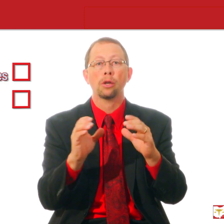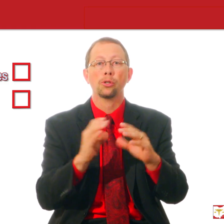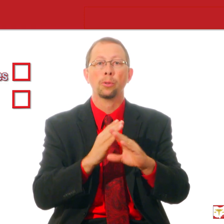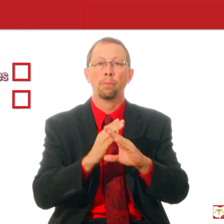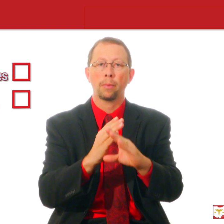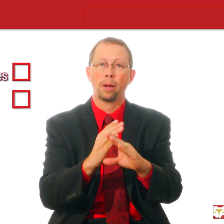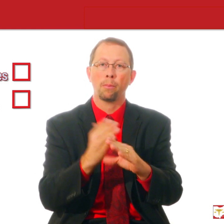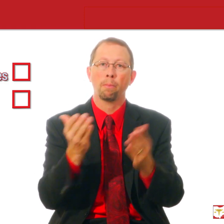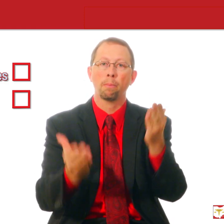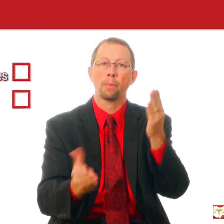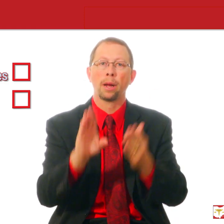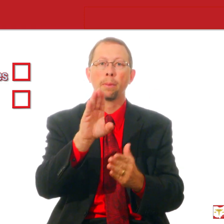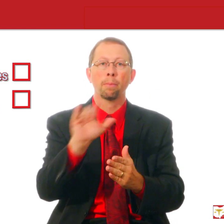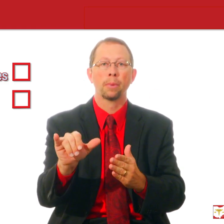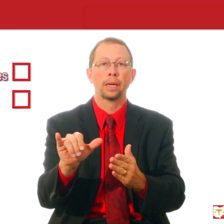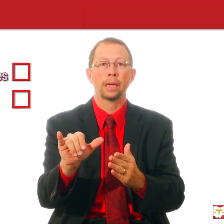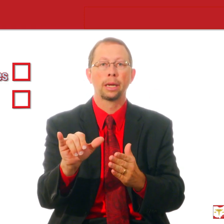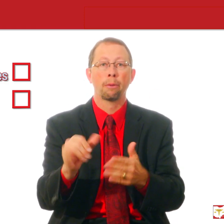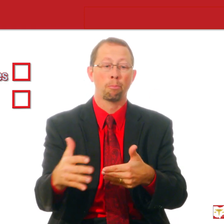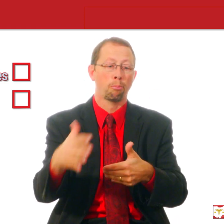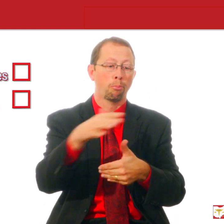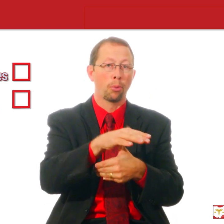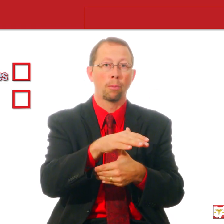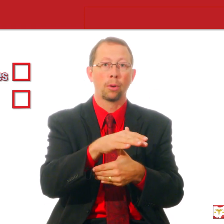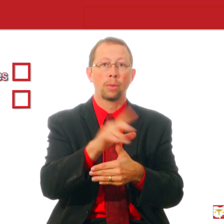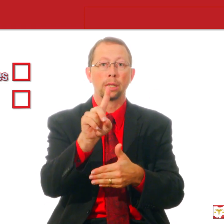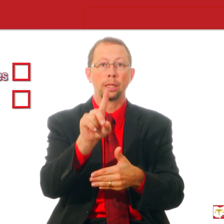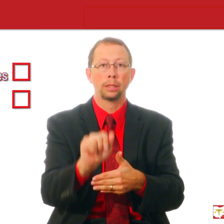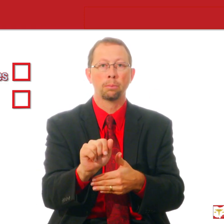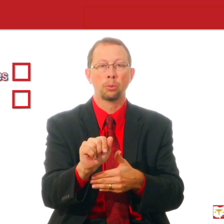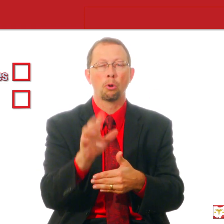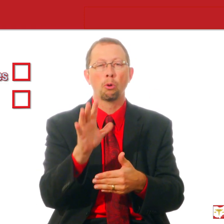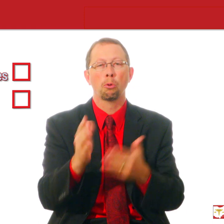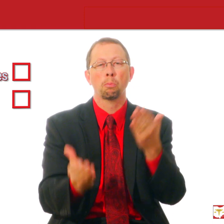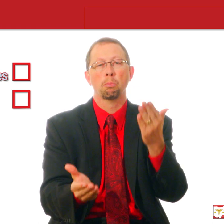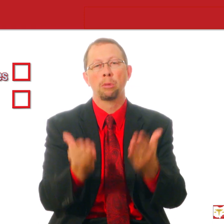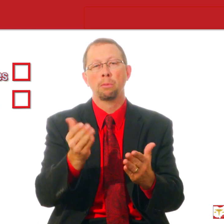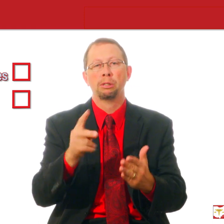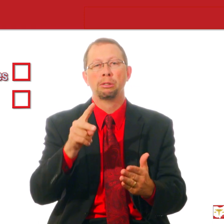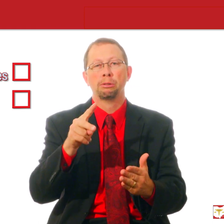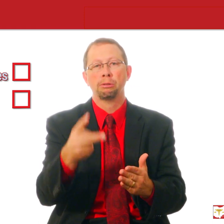A communication barrier may be a primary disability